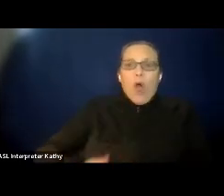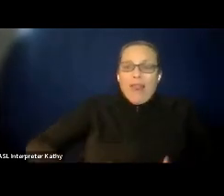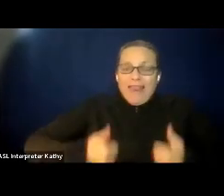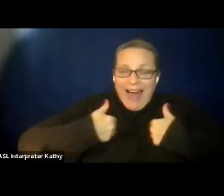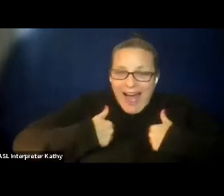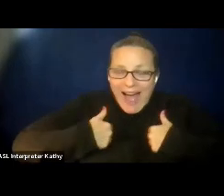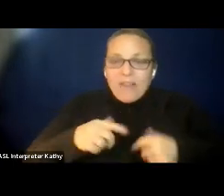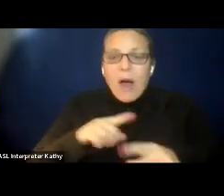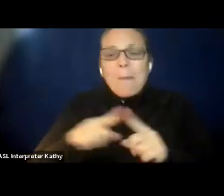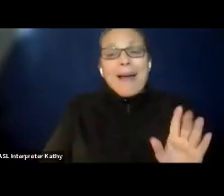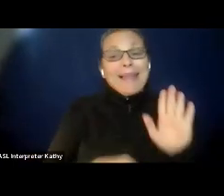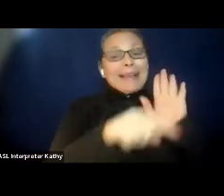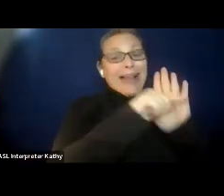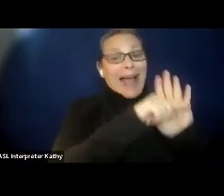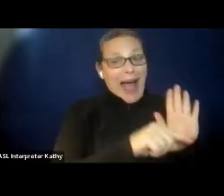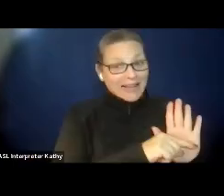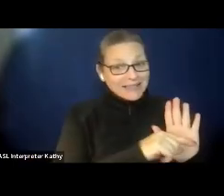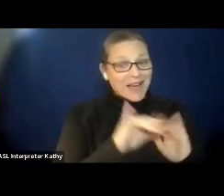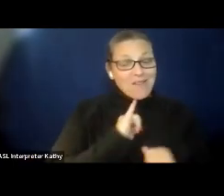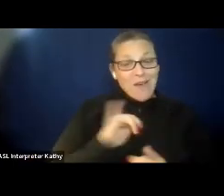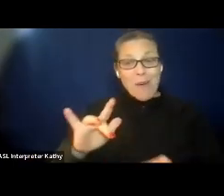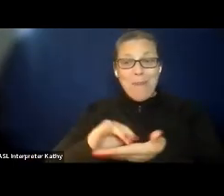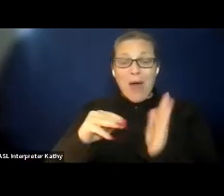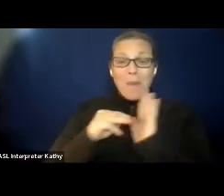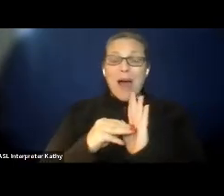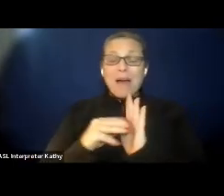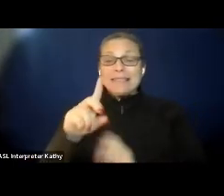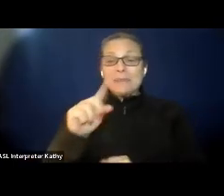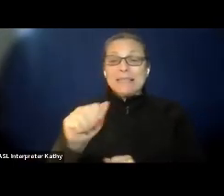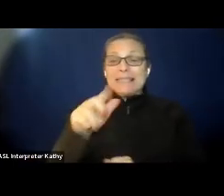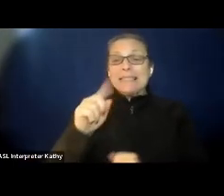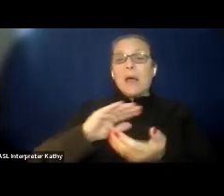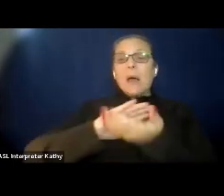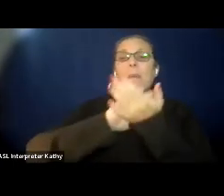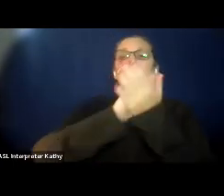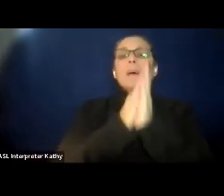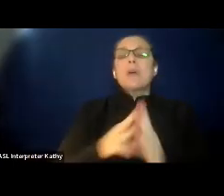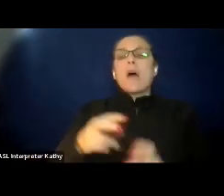this support for their well-being. But the cons of the medical model of